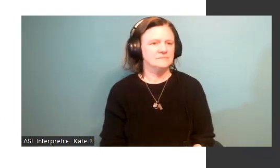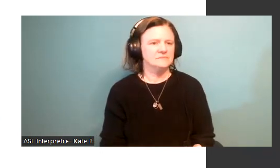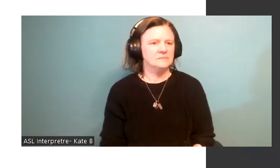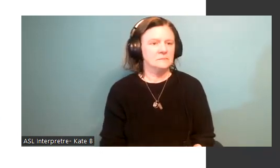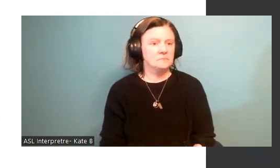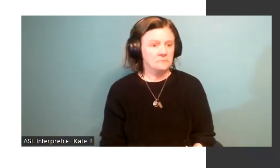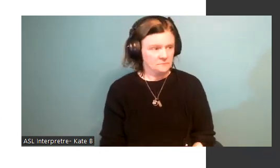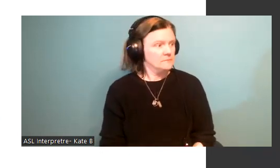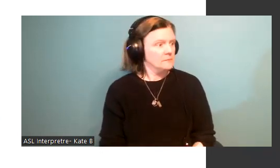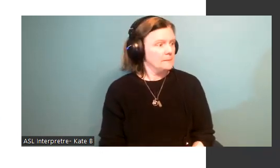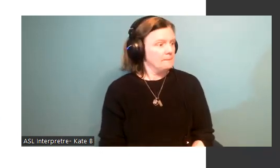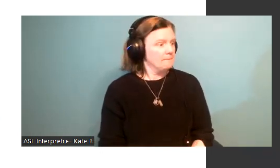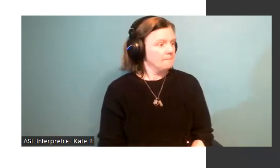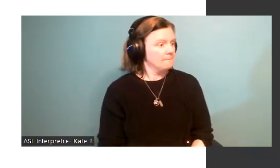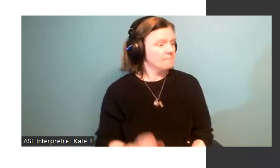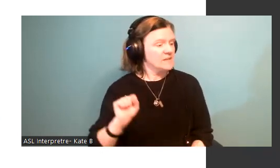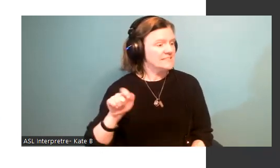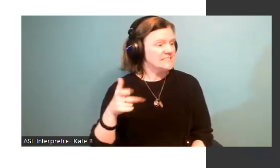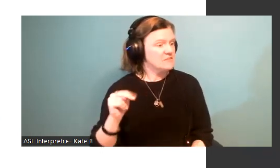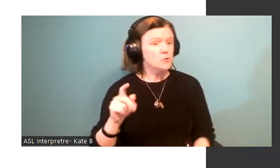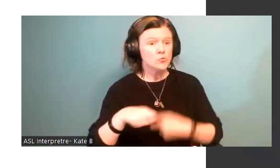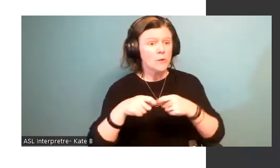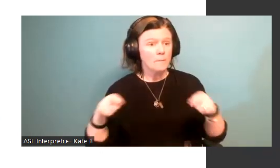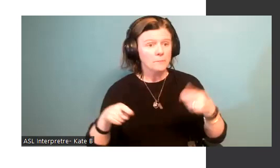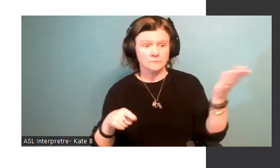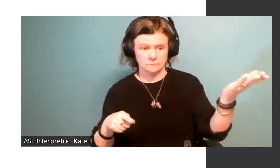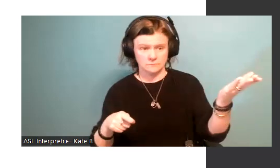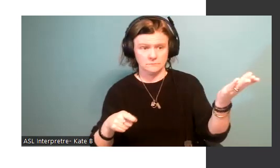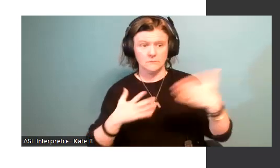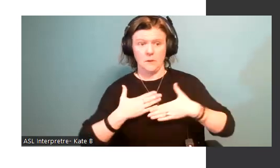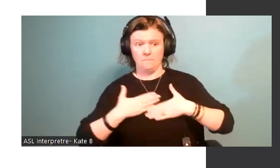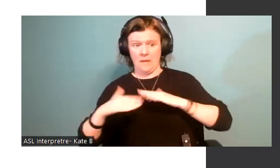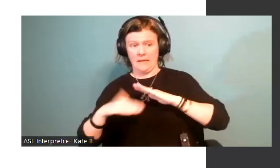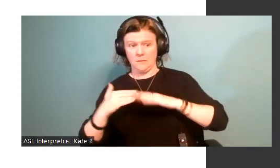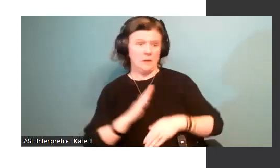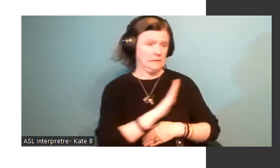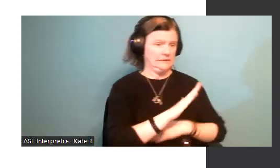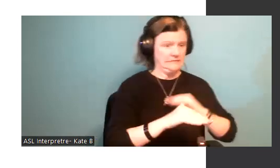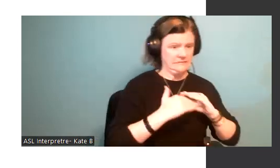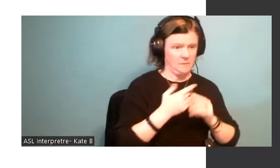to 5:00 in the afternoon. Hopefully, we can see